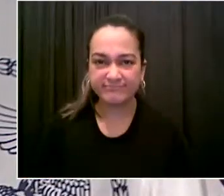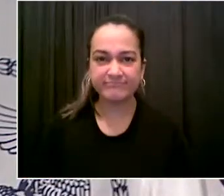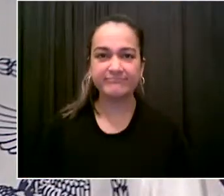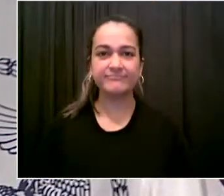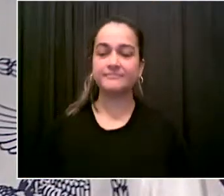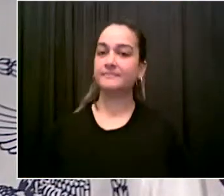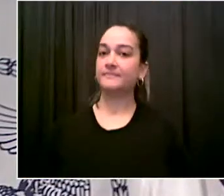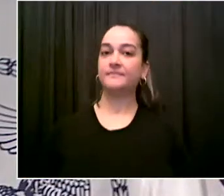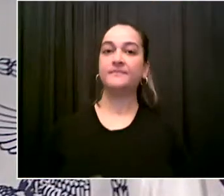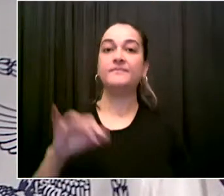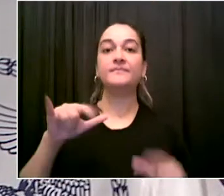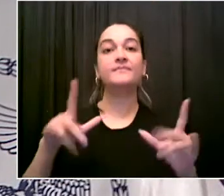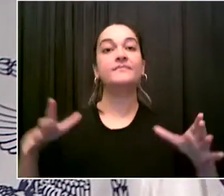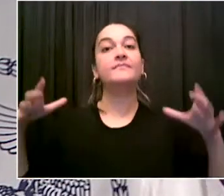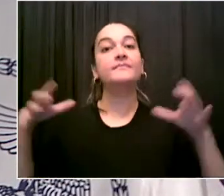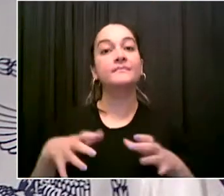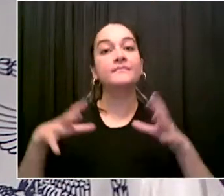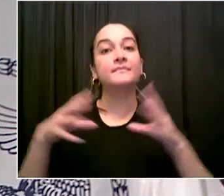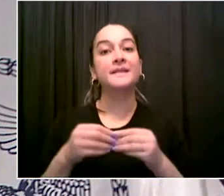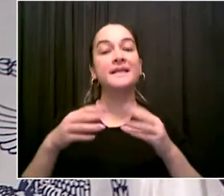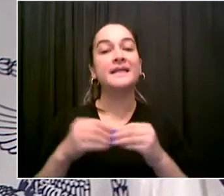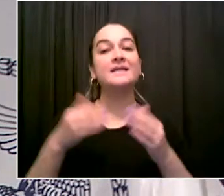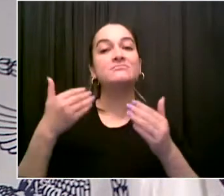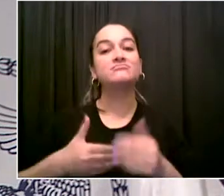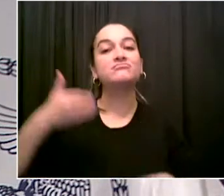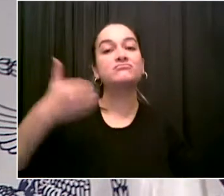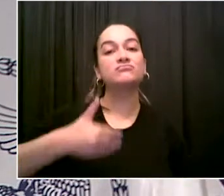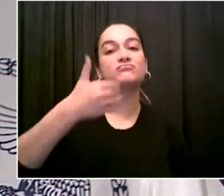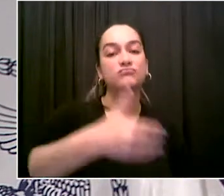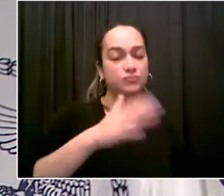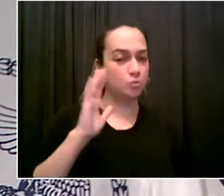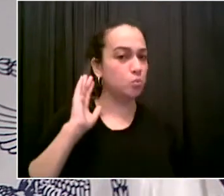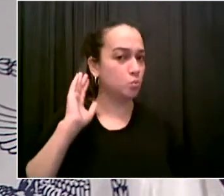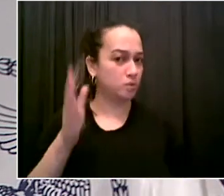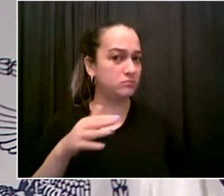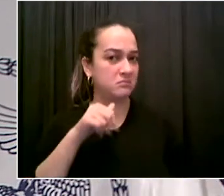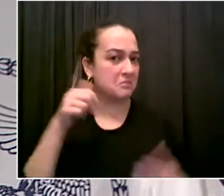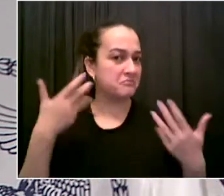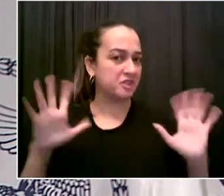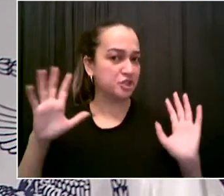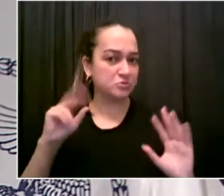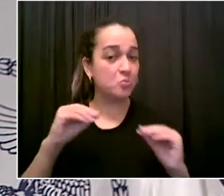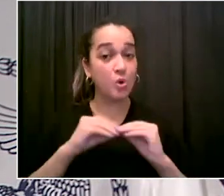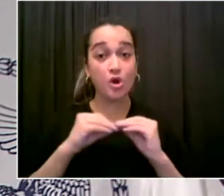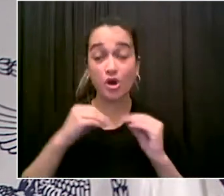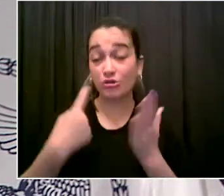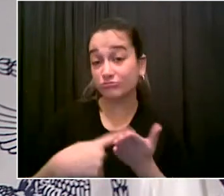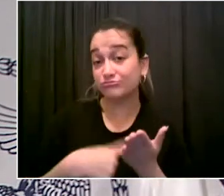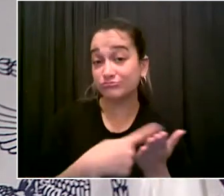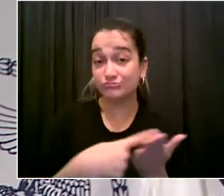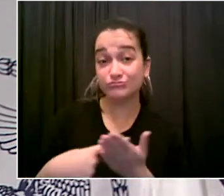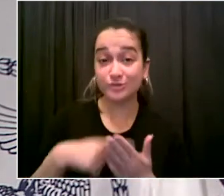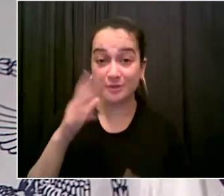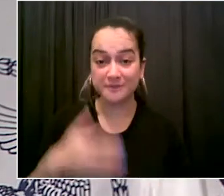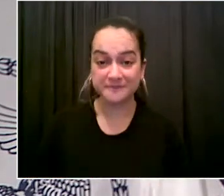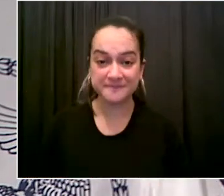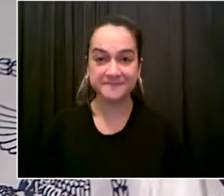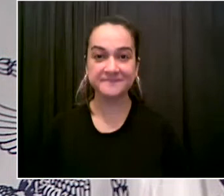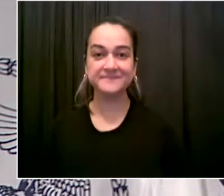YORK STATE. THERE'S STILL TIME FOR THE LEGISLATURE TO DO IT. THAT'S IT WE WILL BE TALKING ABOUT TODAY AT THIS GATHERING. RECOVERY FOR ALL